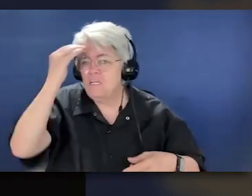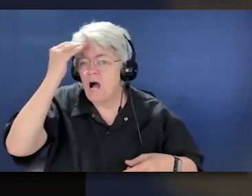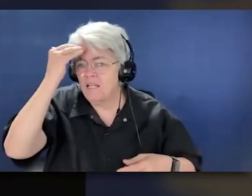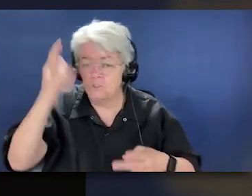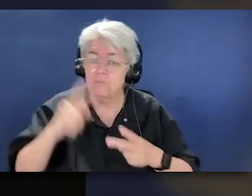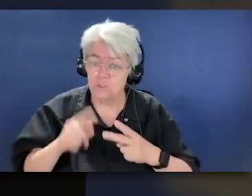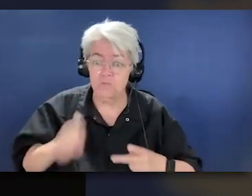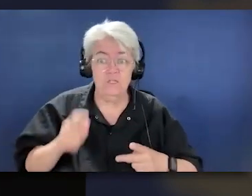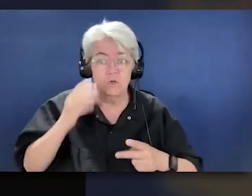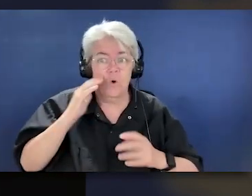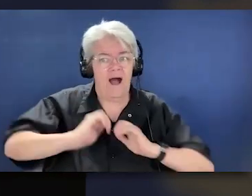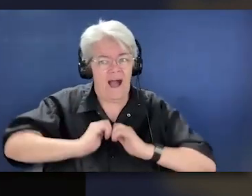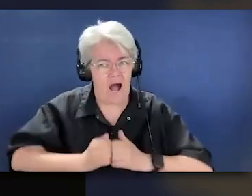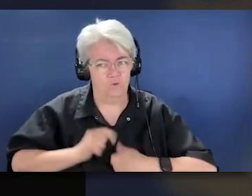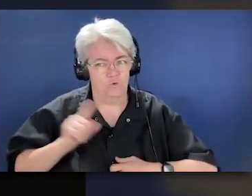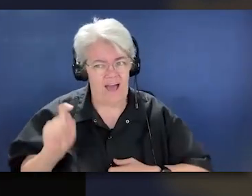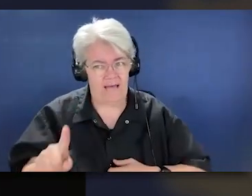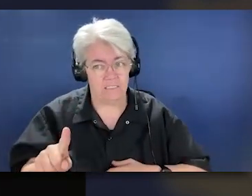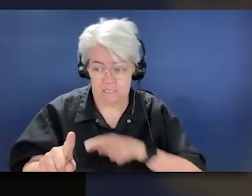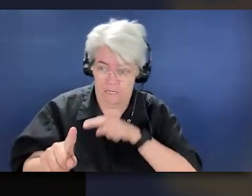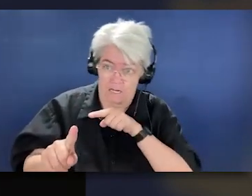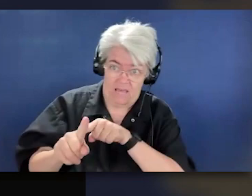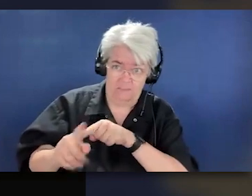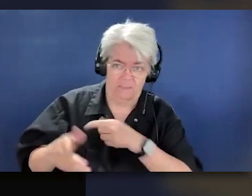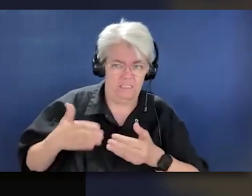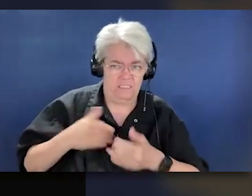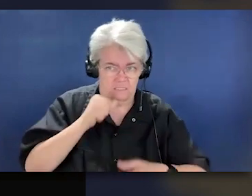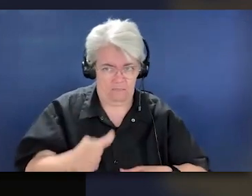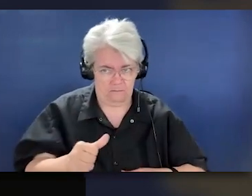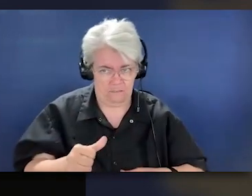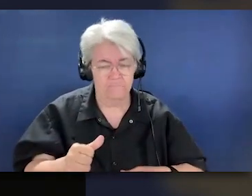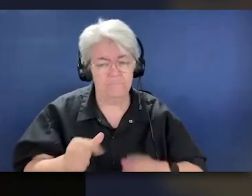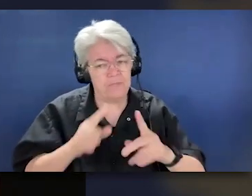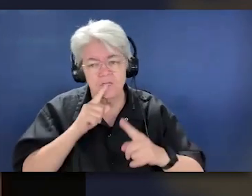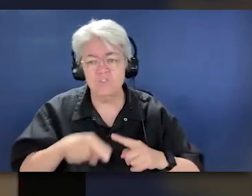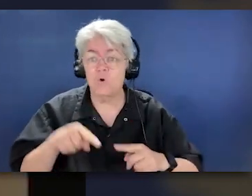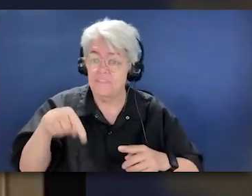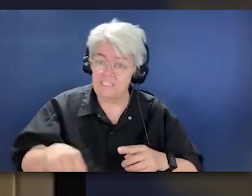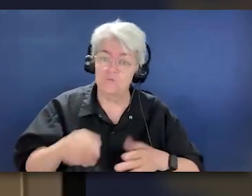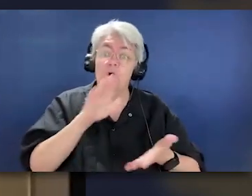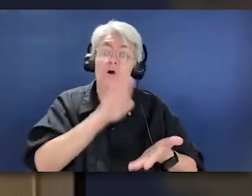and that’s hard. And these are the places where educational institutions can have real